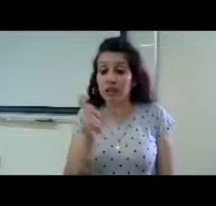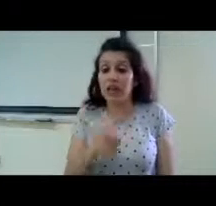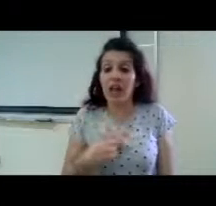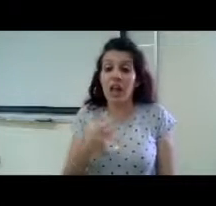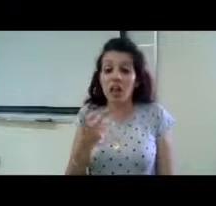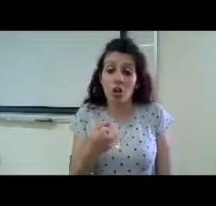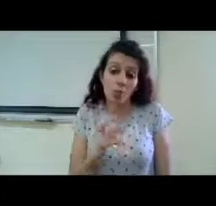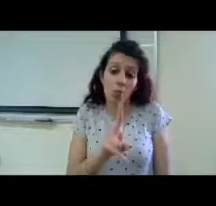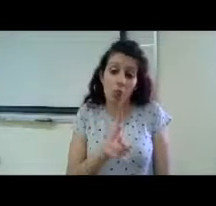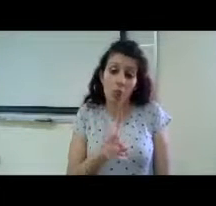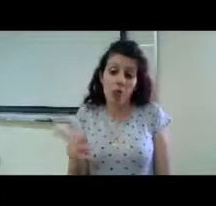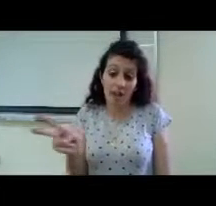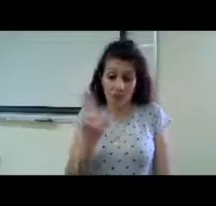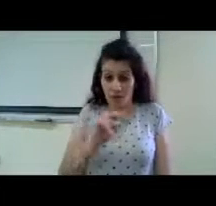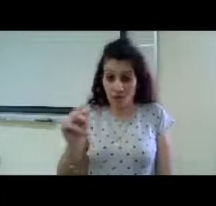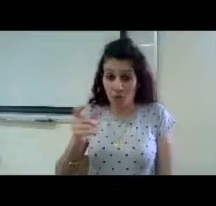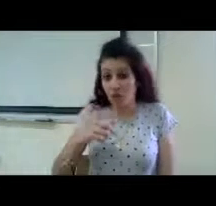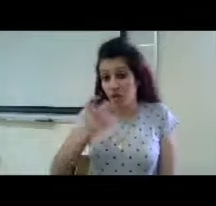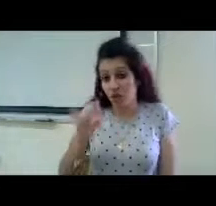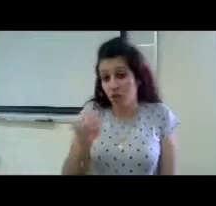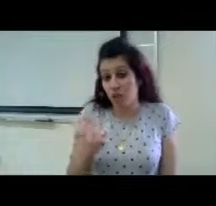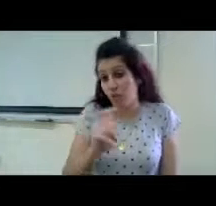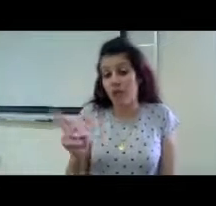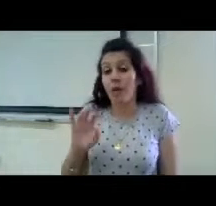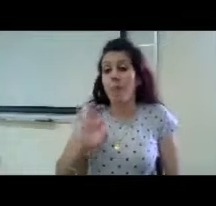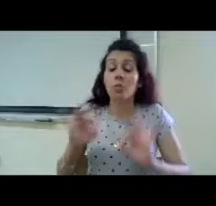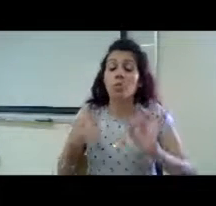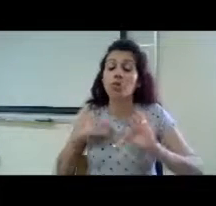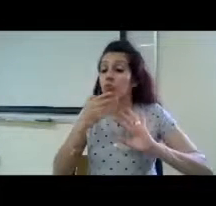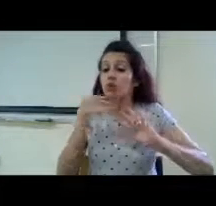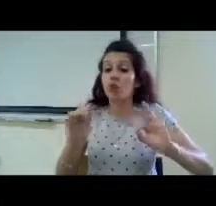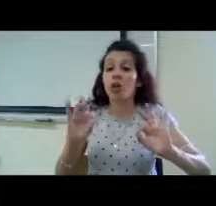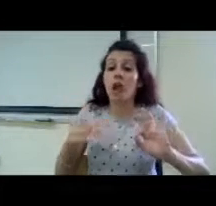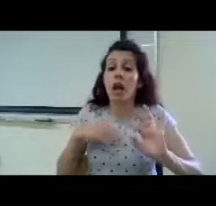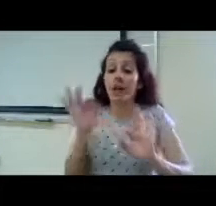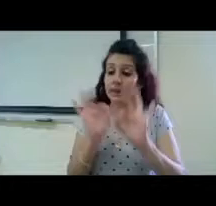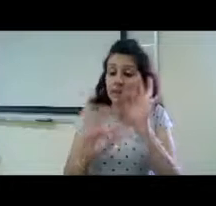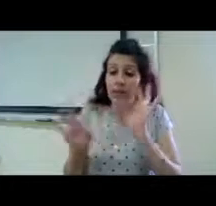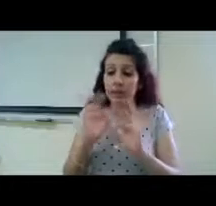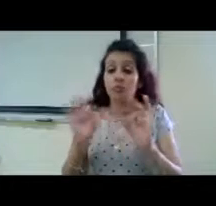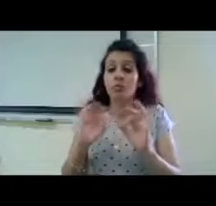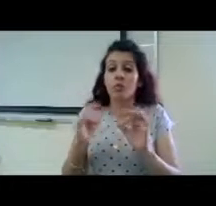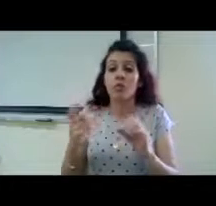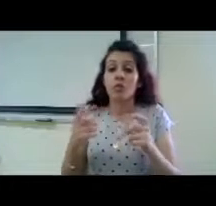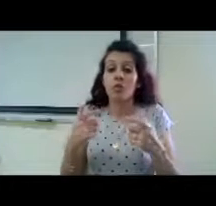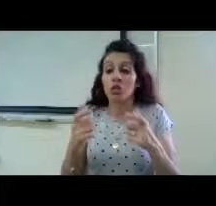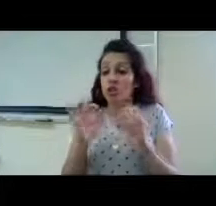resources are available home based learning and psychosocial support it's